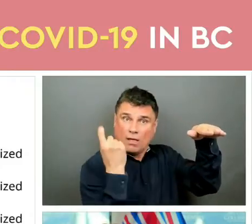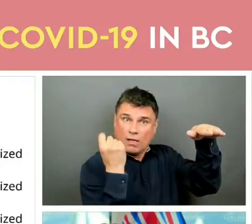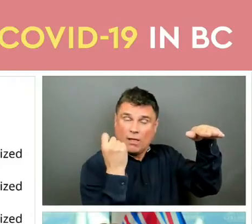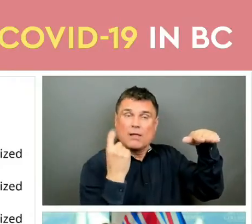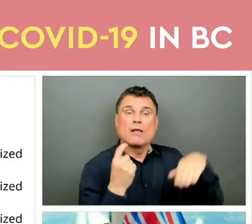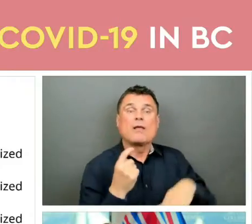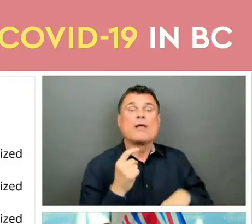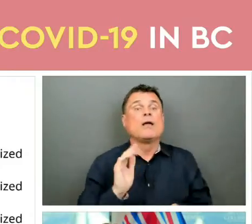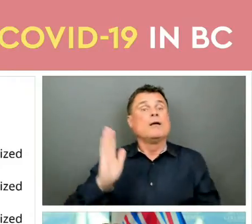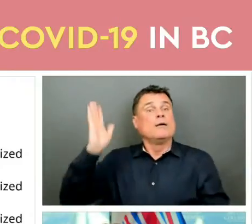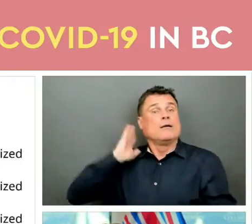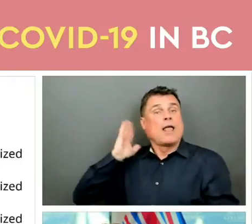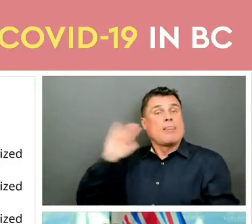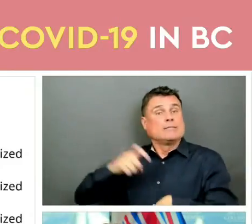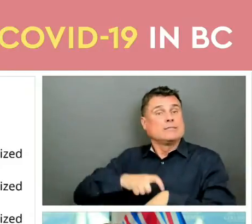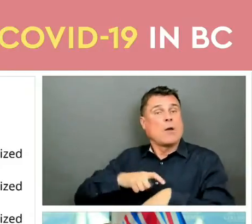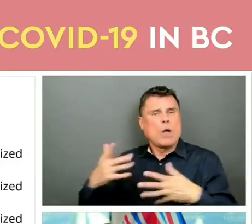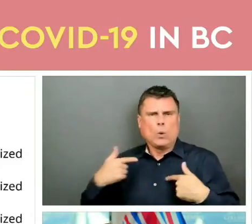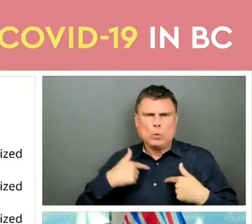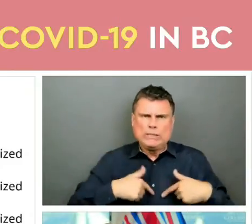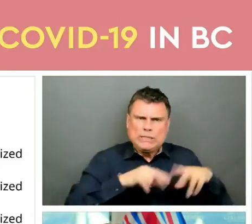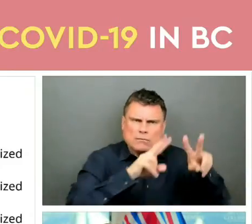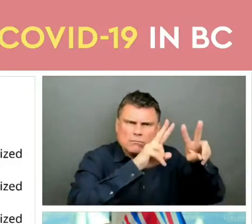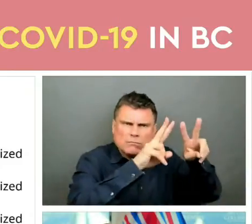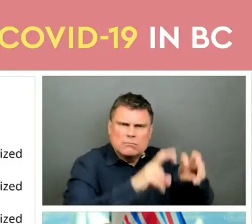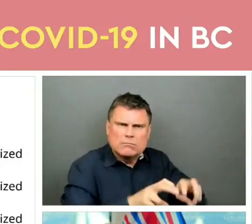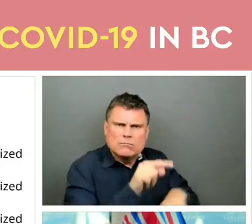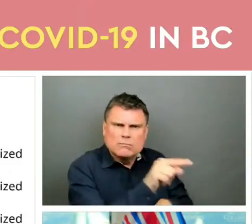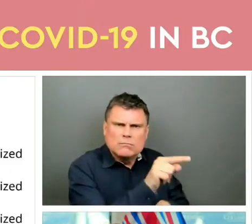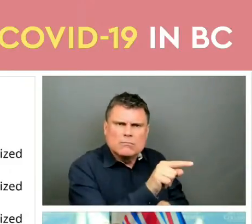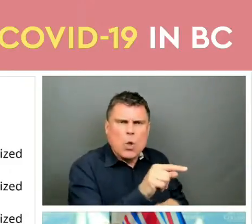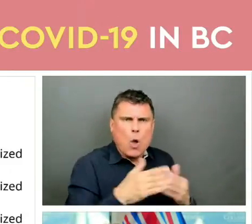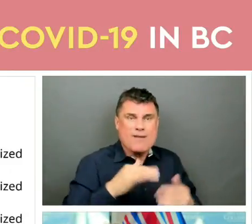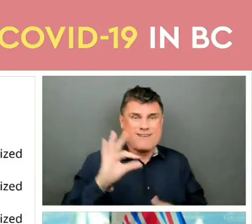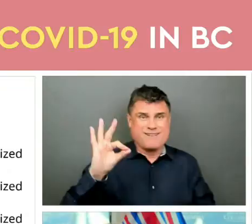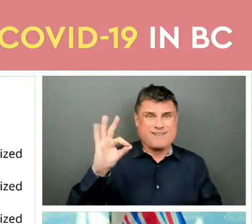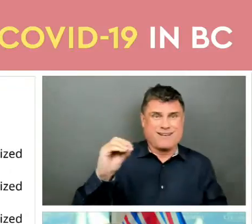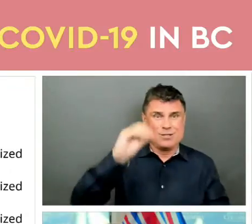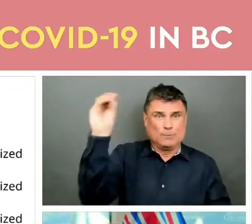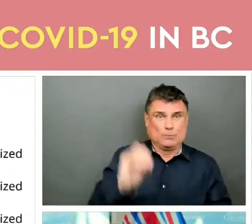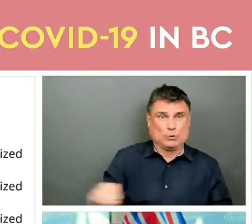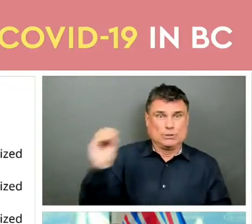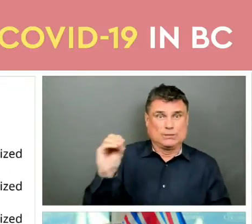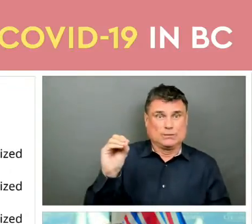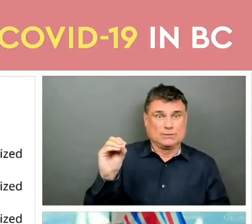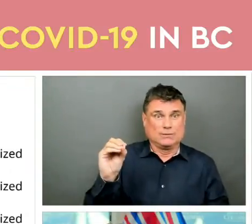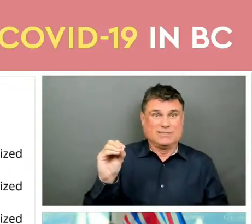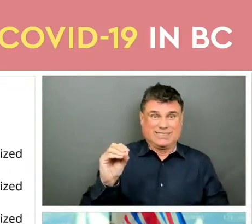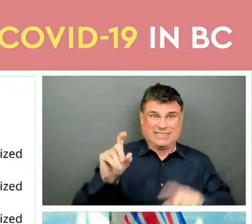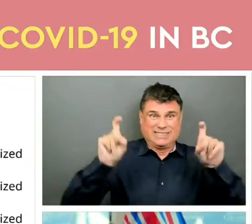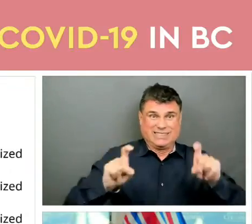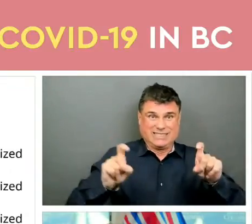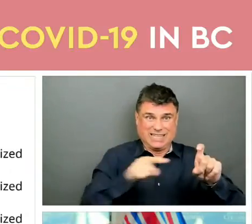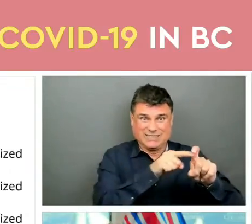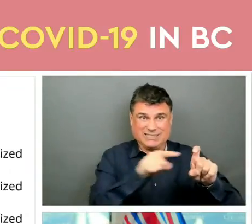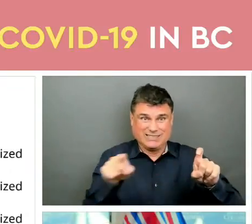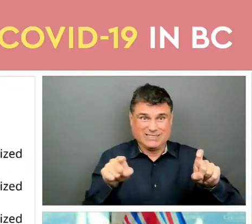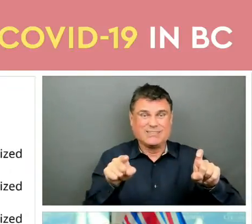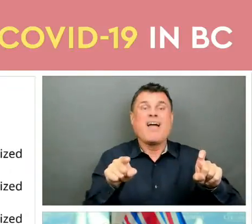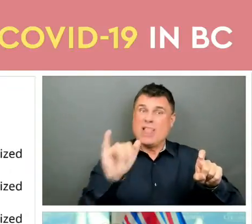proportion, close to 90 percent, the hospitalization was about 4 percent. For people who were